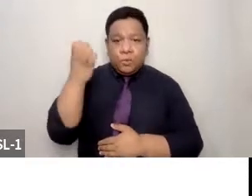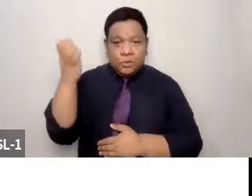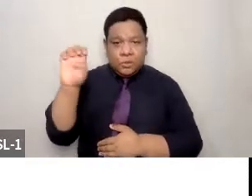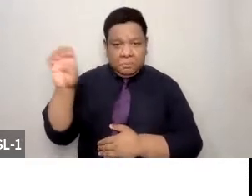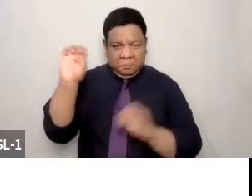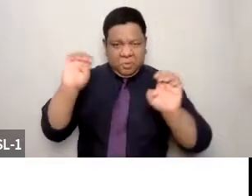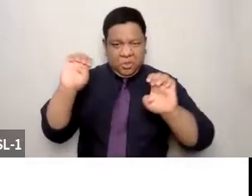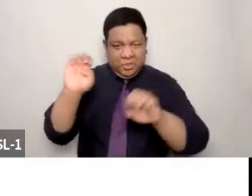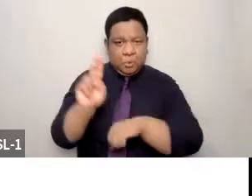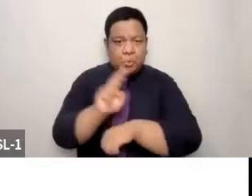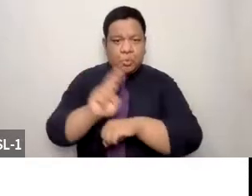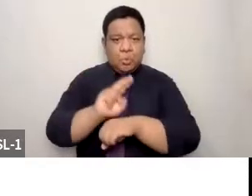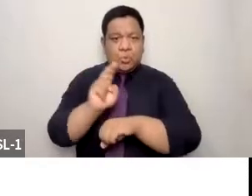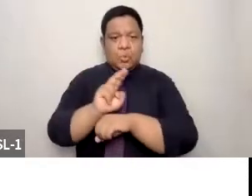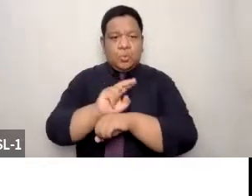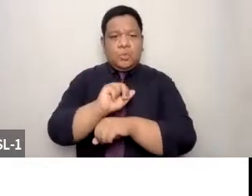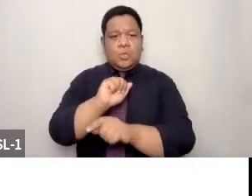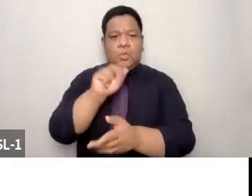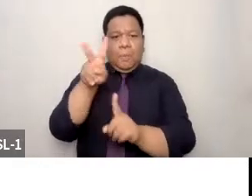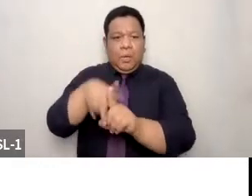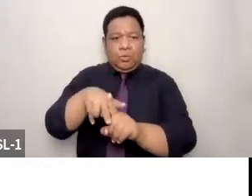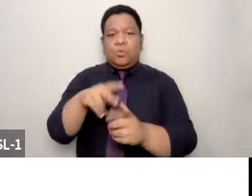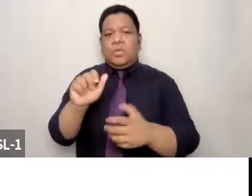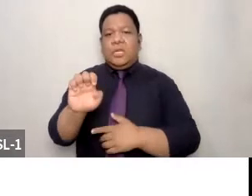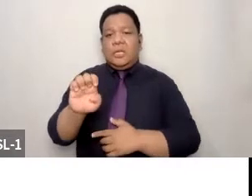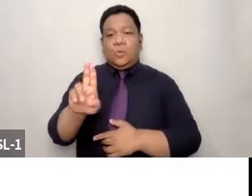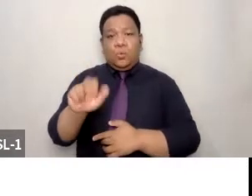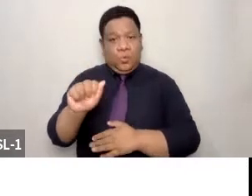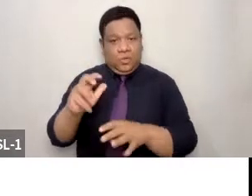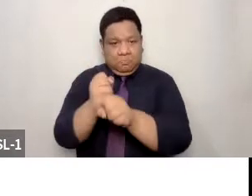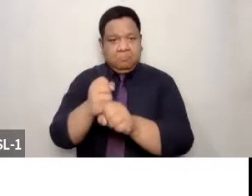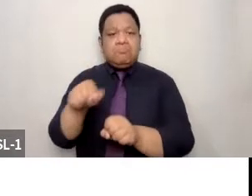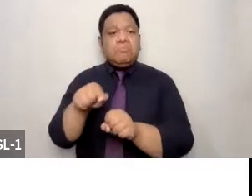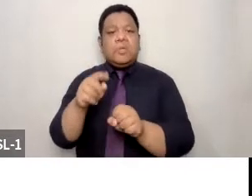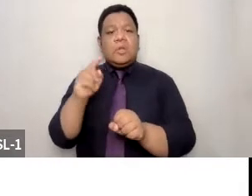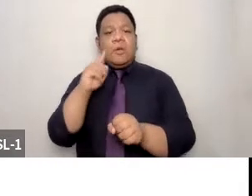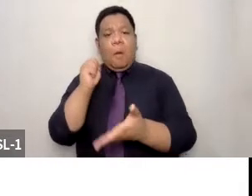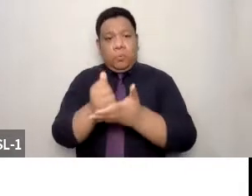So what we are looking at for EUAs in the Philippines are the vaccines that have EUA.